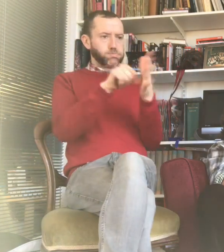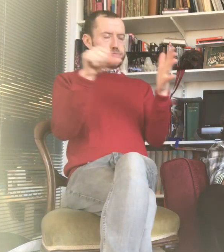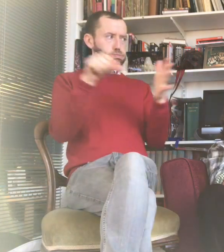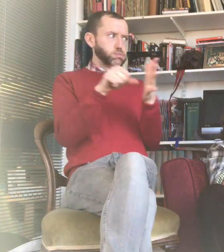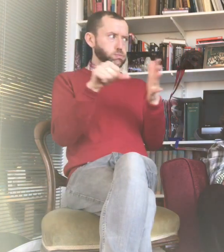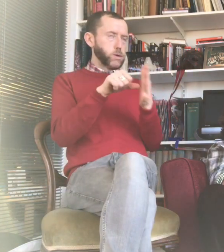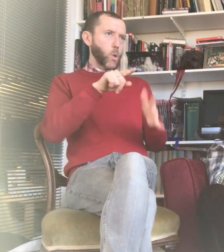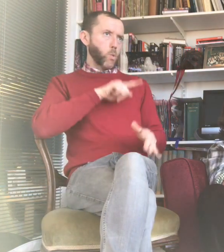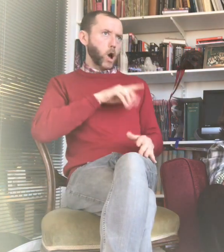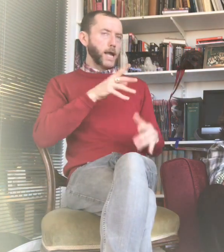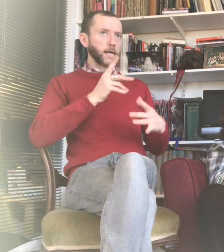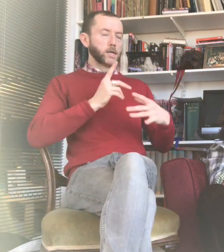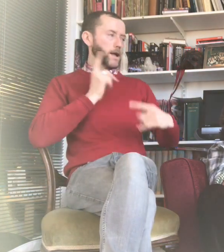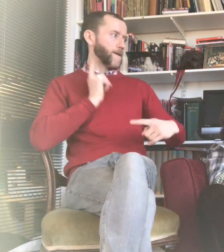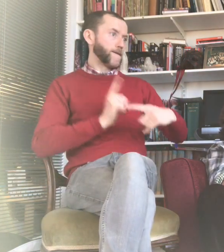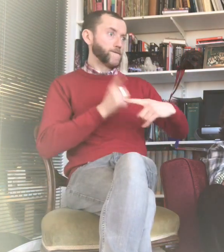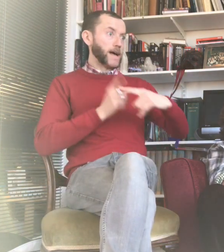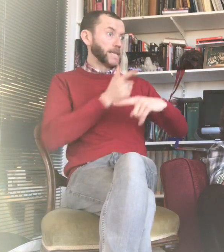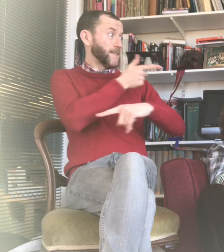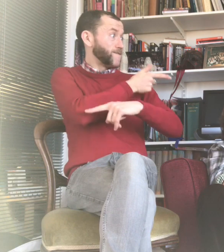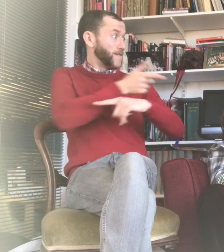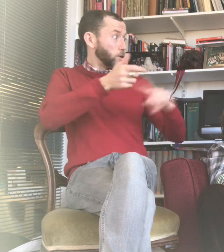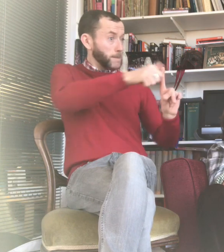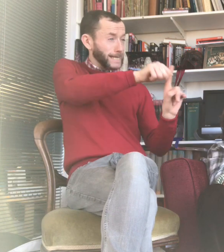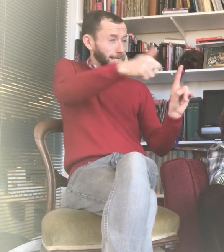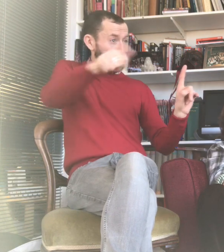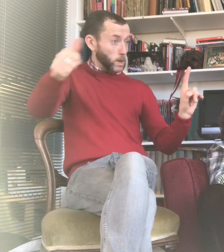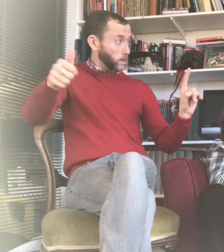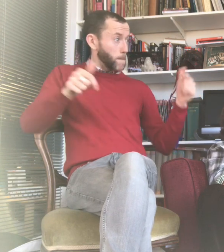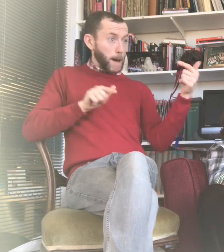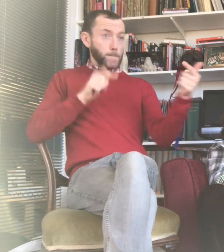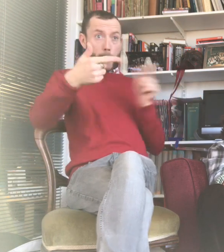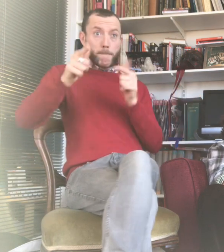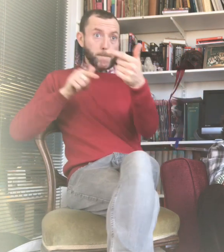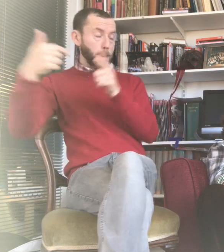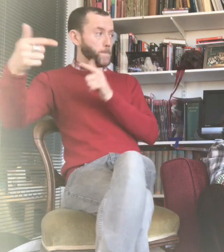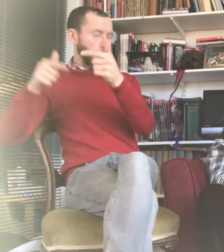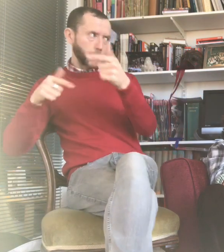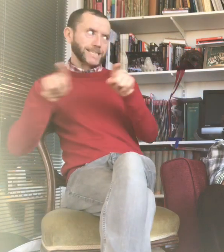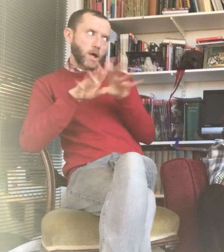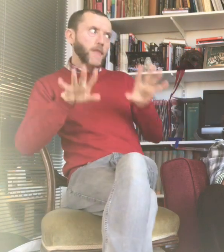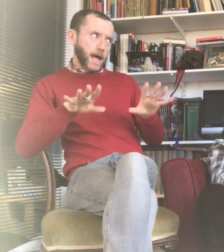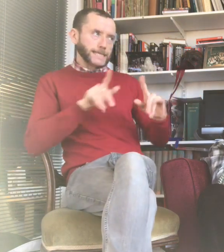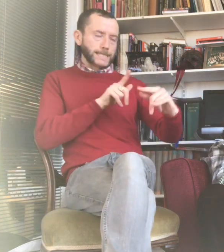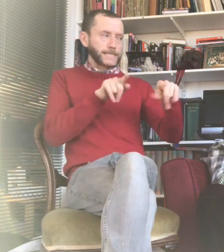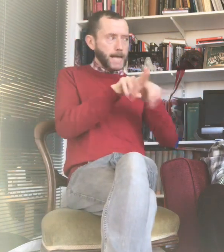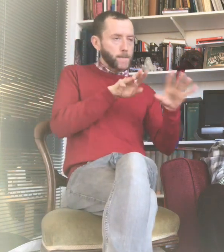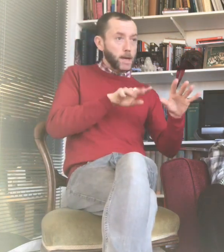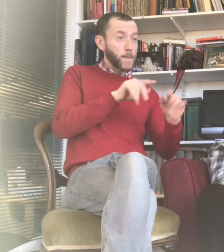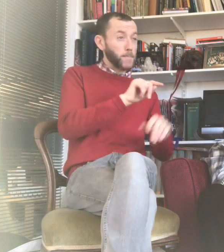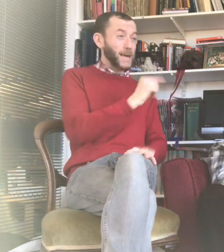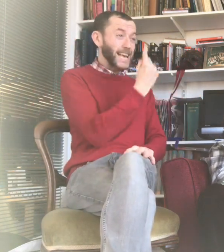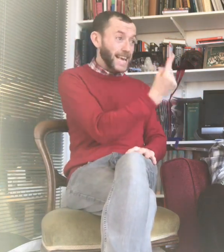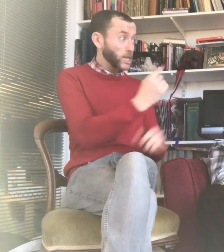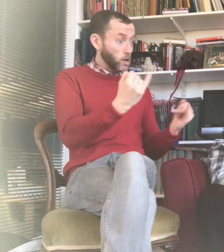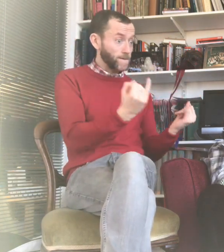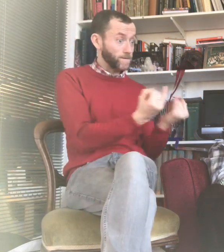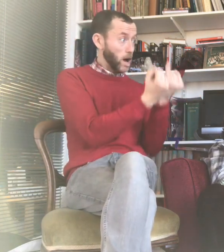a very fast film sequence of different shots. Each of those fights has a